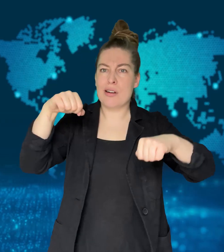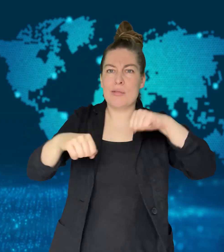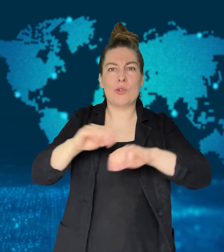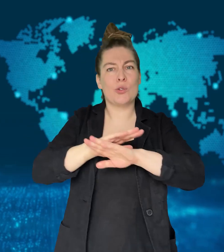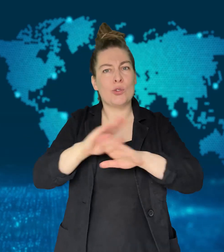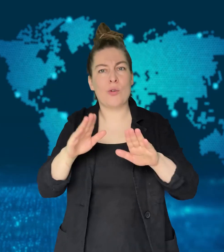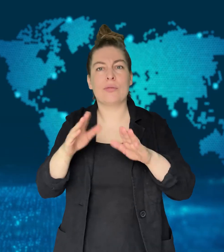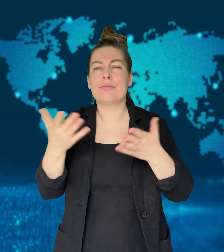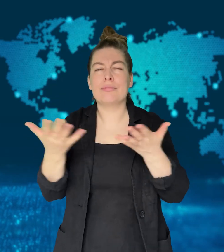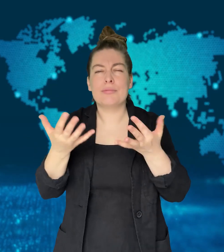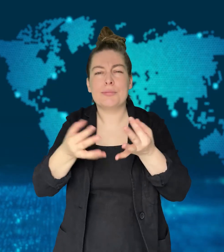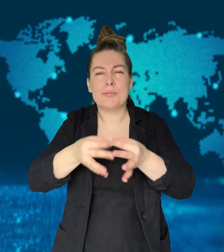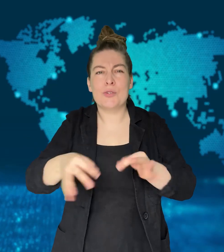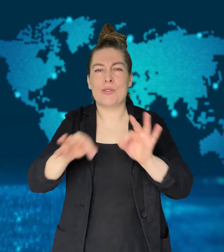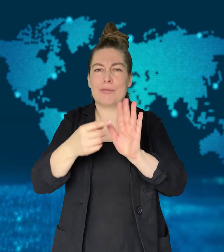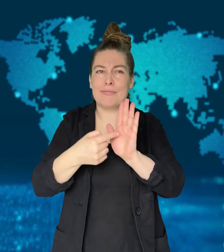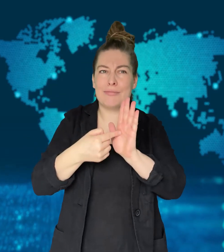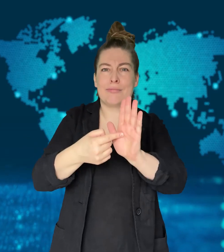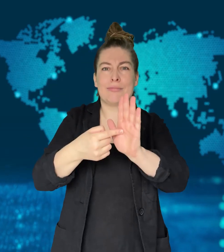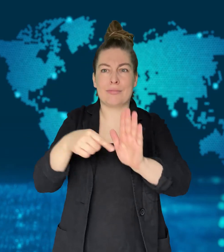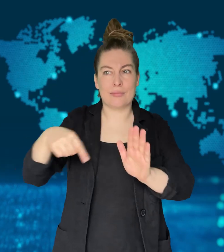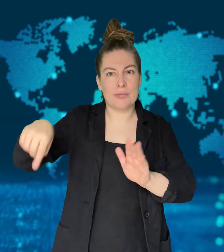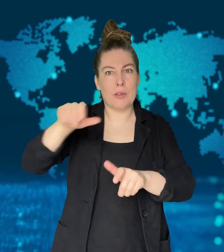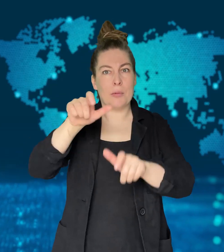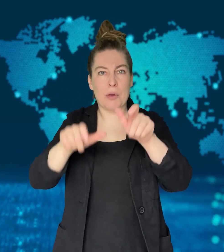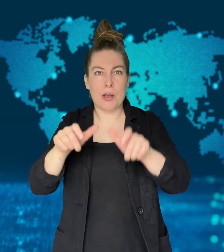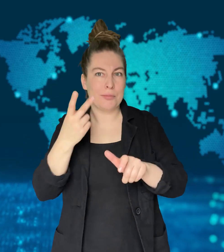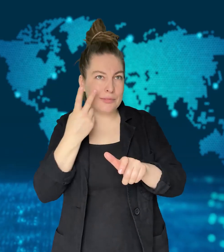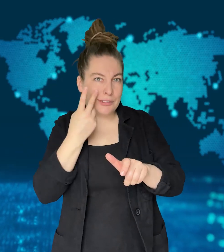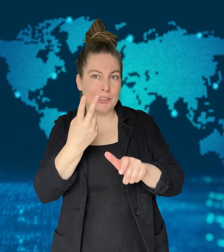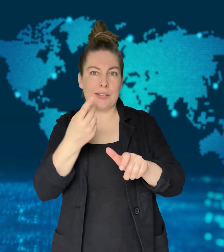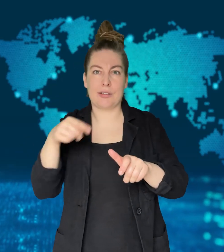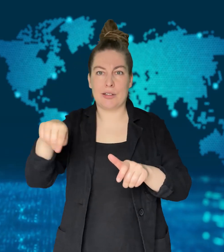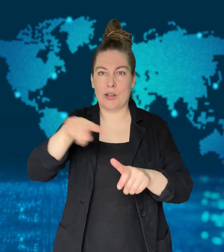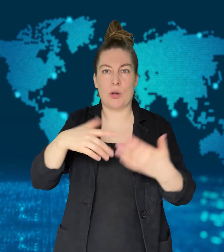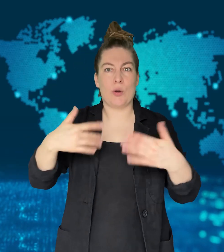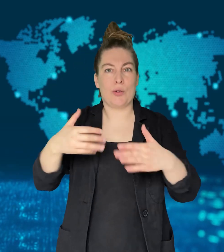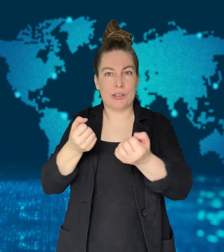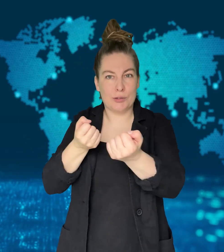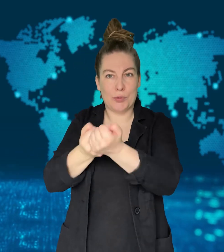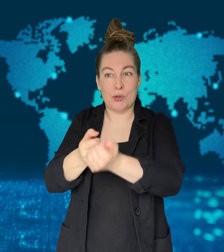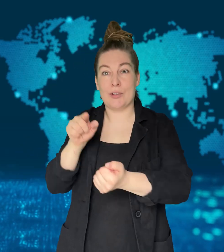show support for the mayor.